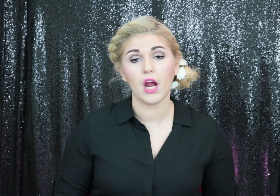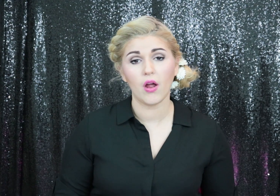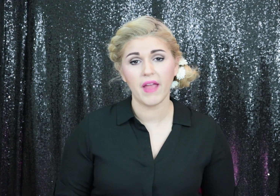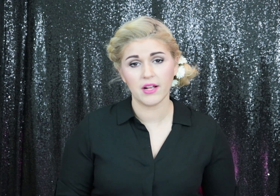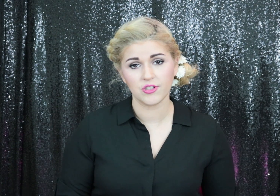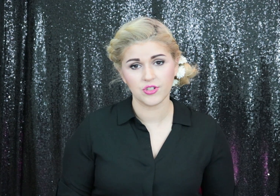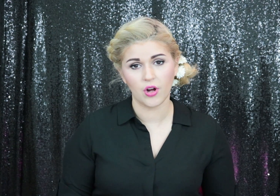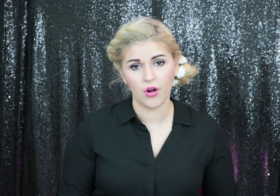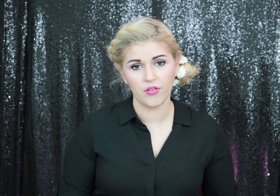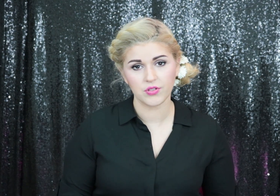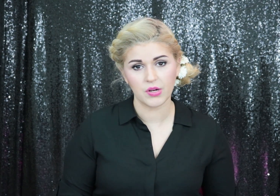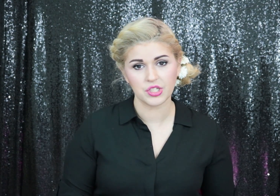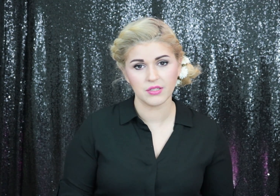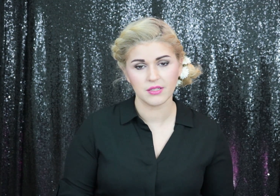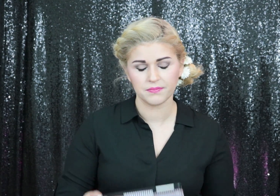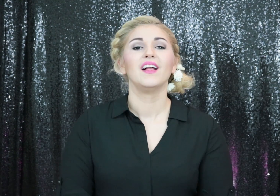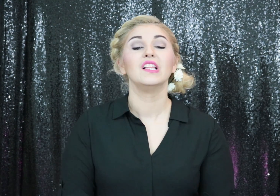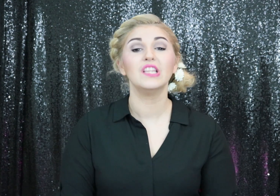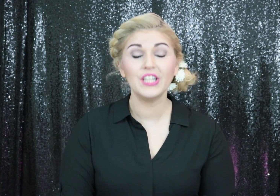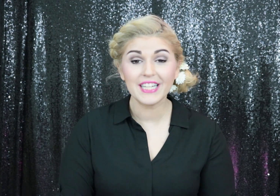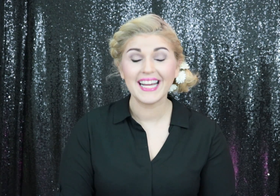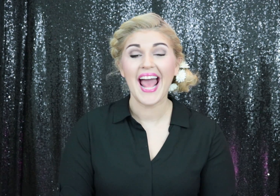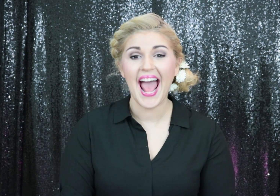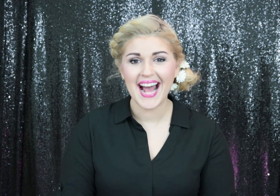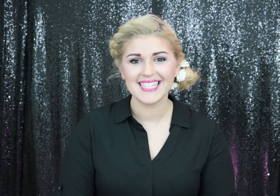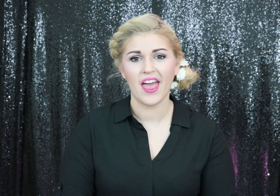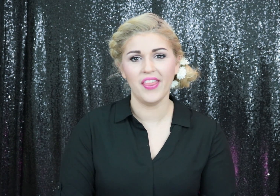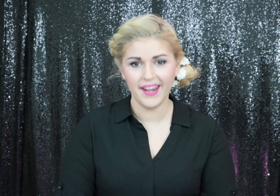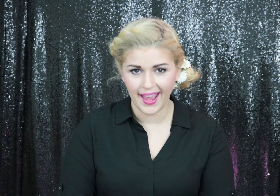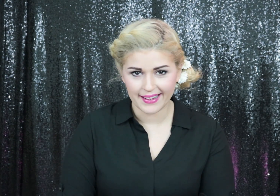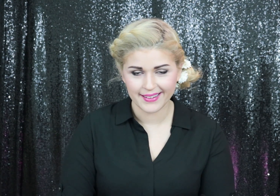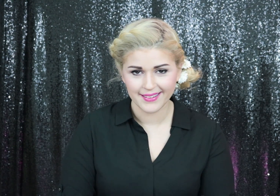here are the answers to all of those questions. Look at the neck.